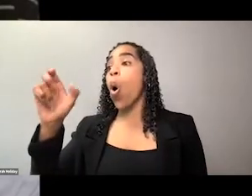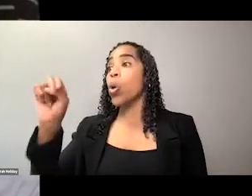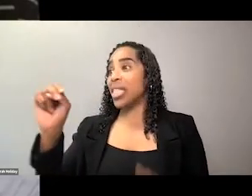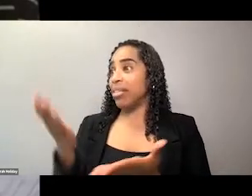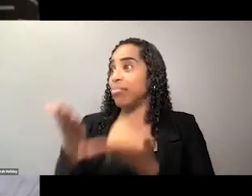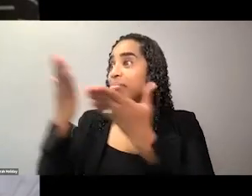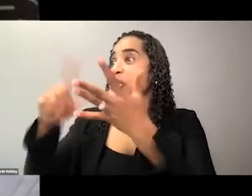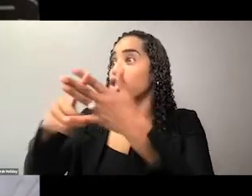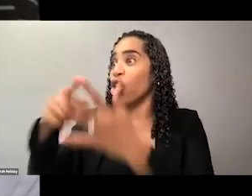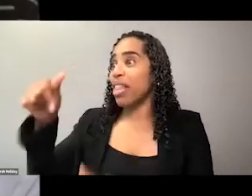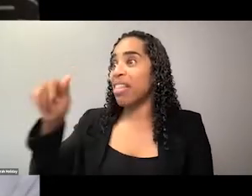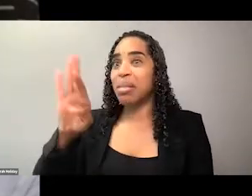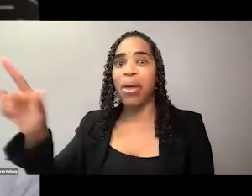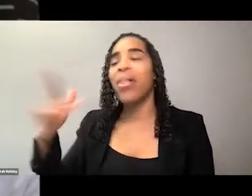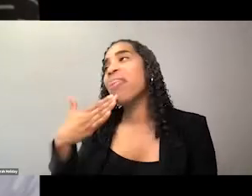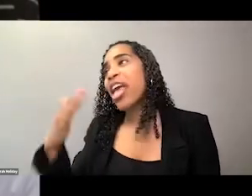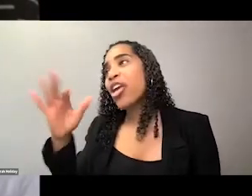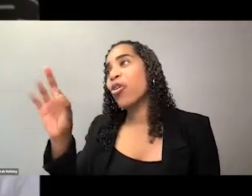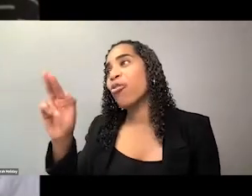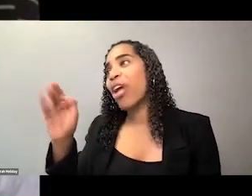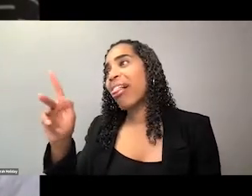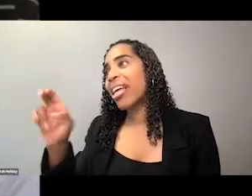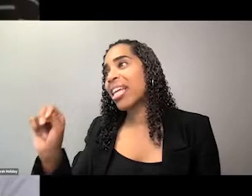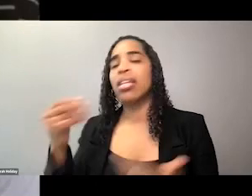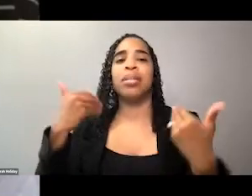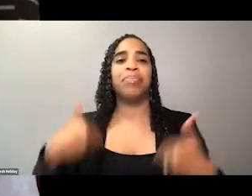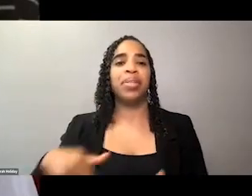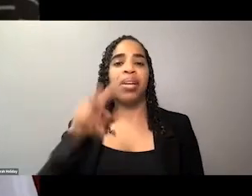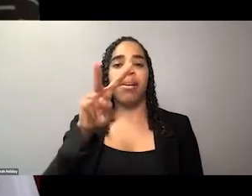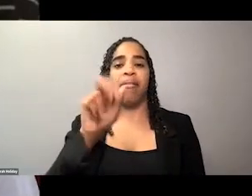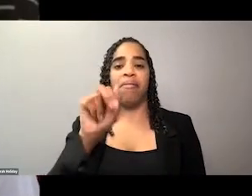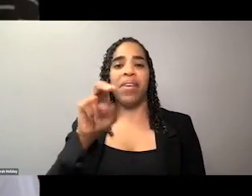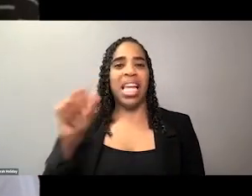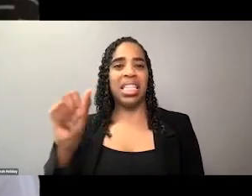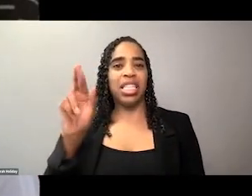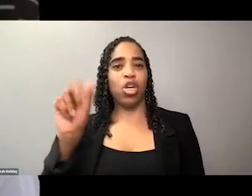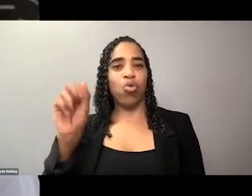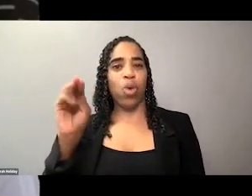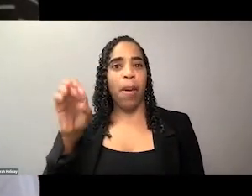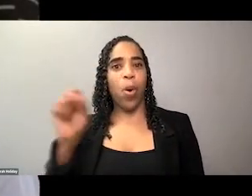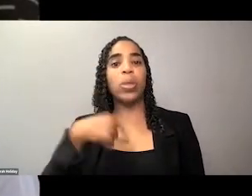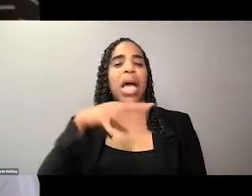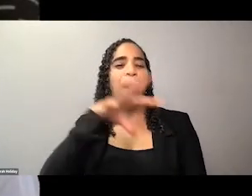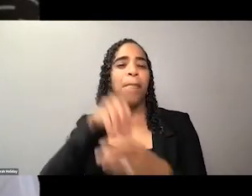Thank you, Franklin. My name is Vanessa Ramos. I proudly serve on Disability Rights